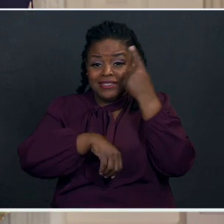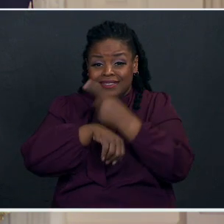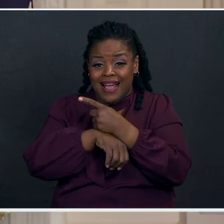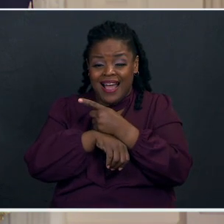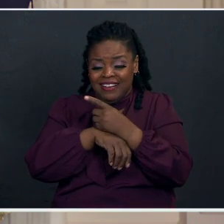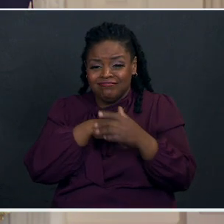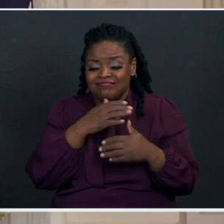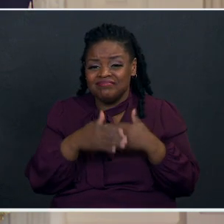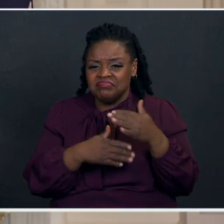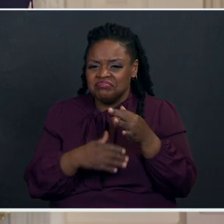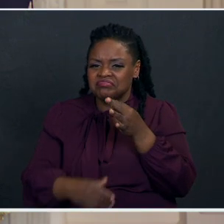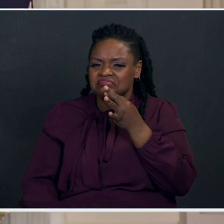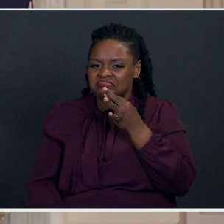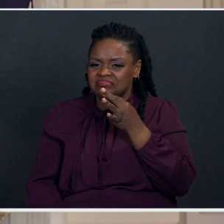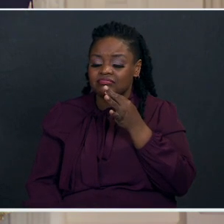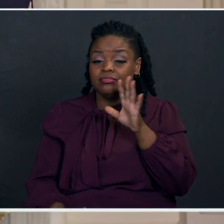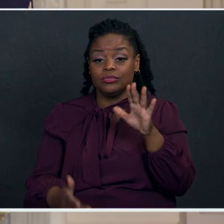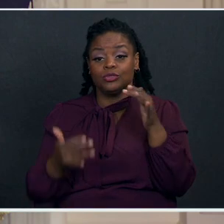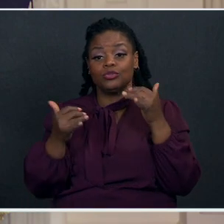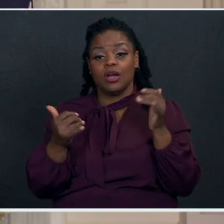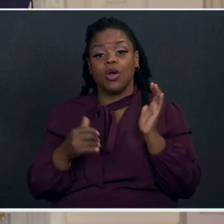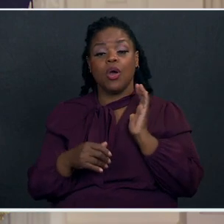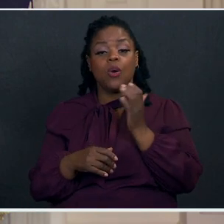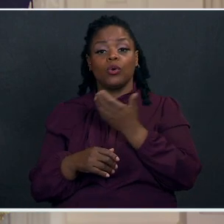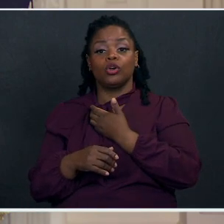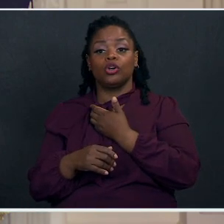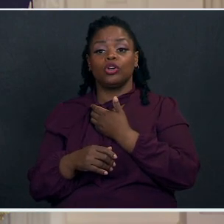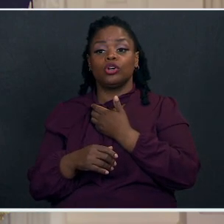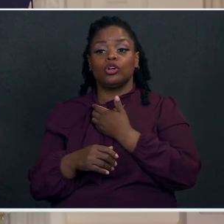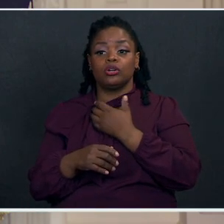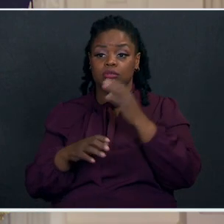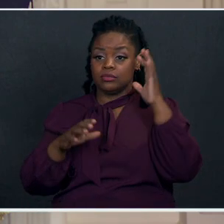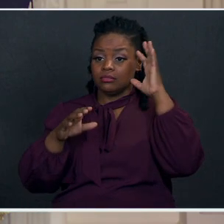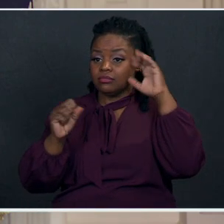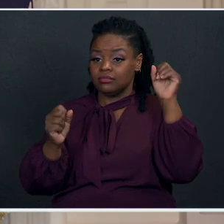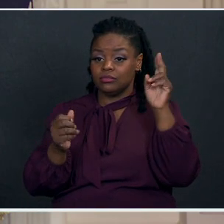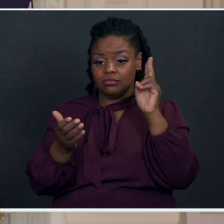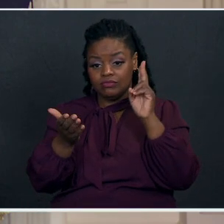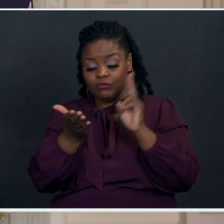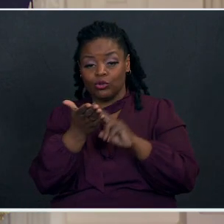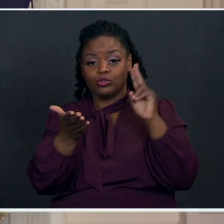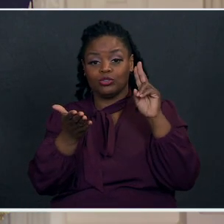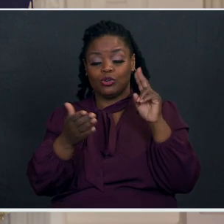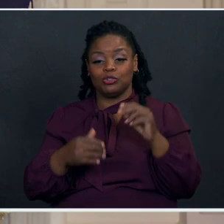And today's executive order will help strengthen that commitment by working with other nations